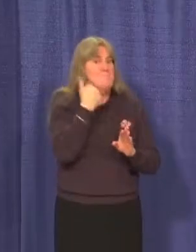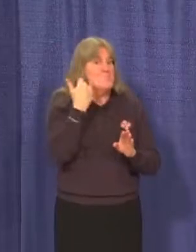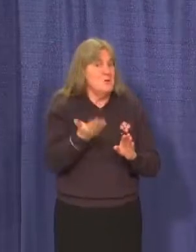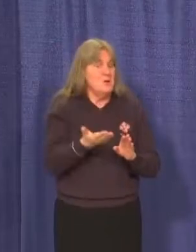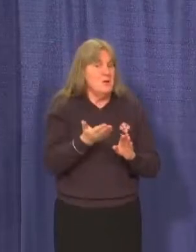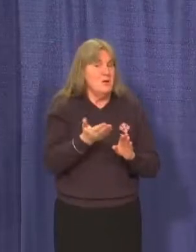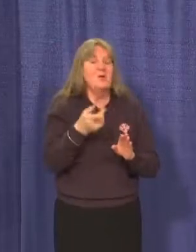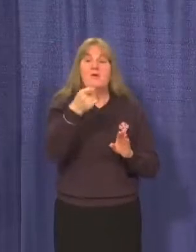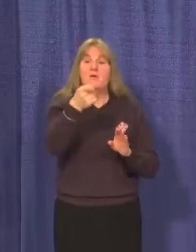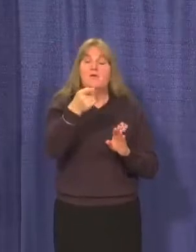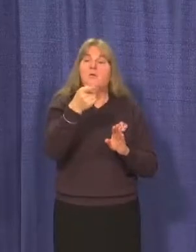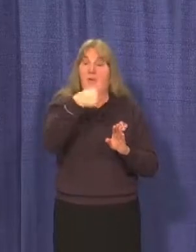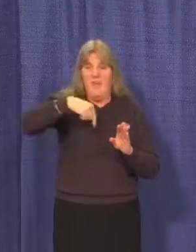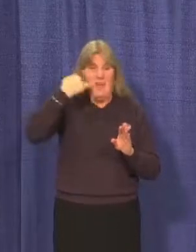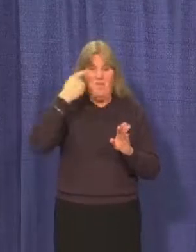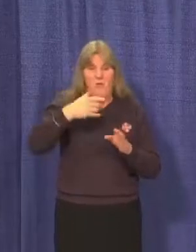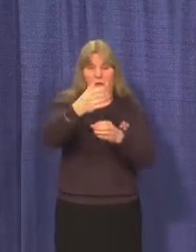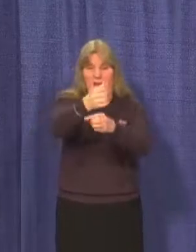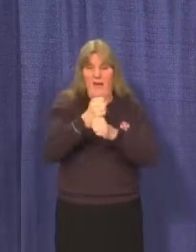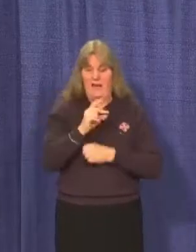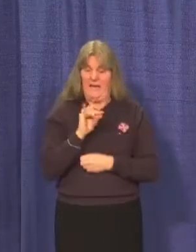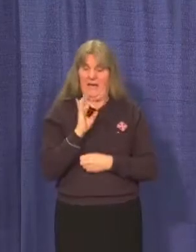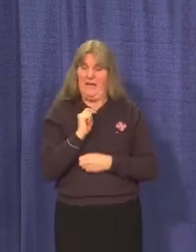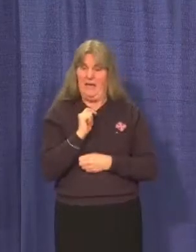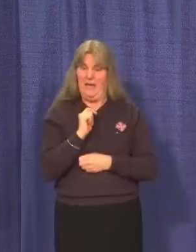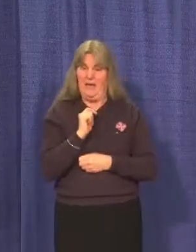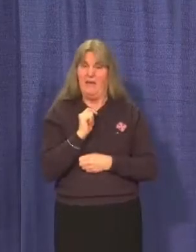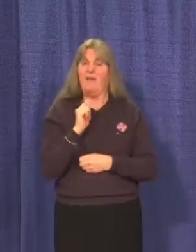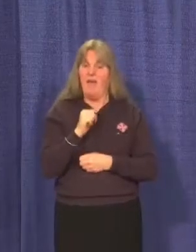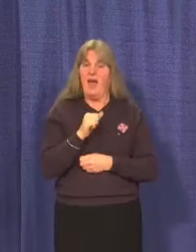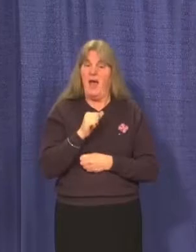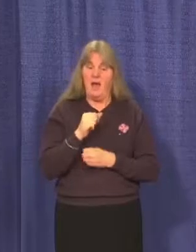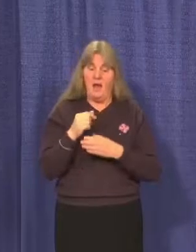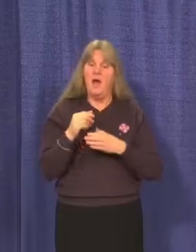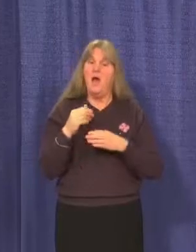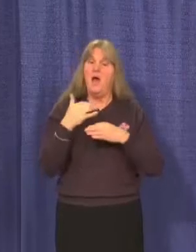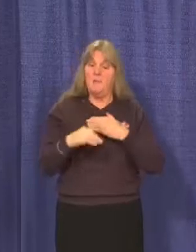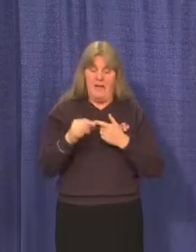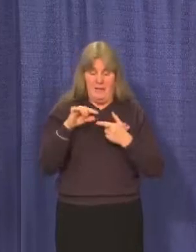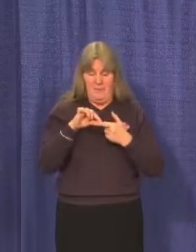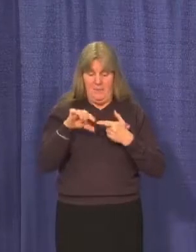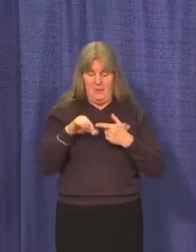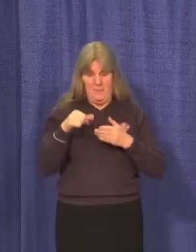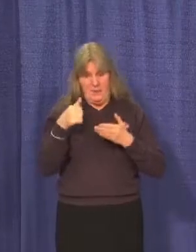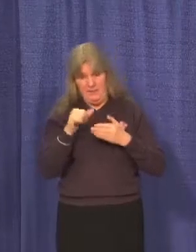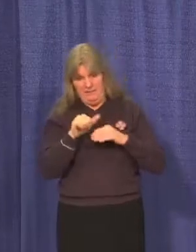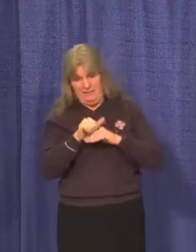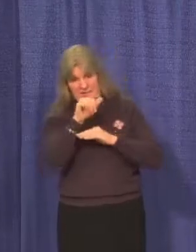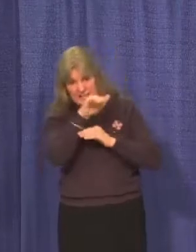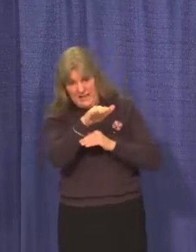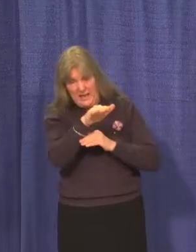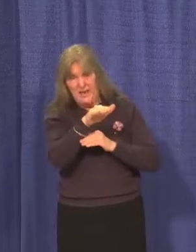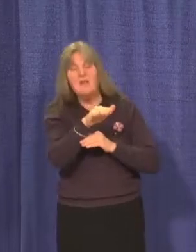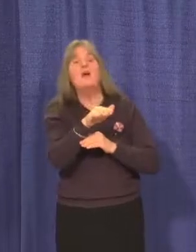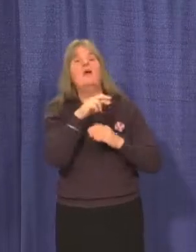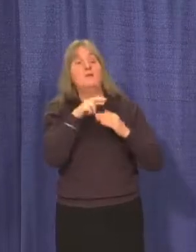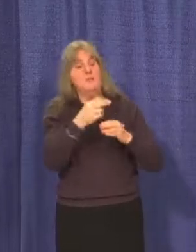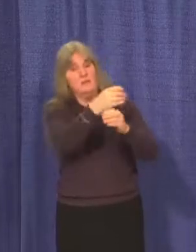If you receive a test kit and choose to take part, all the information will remain confidential. Once you send in your test, you